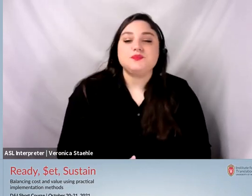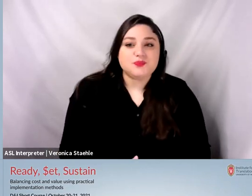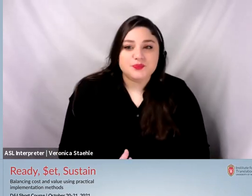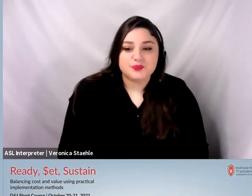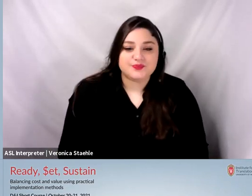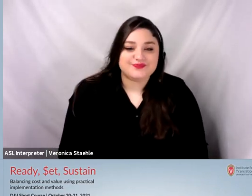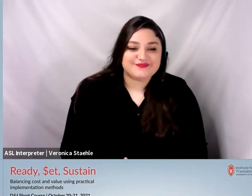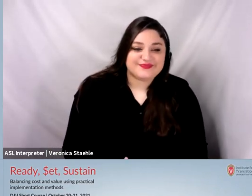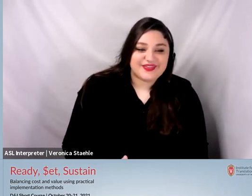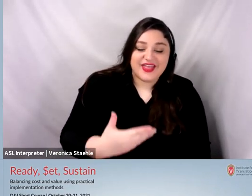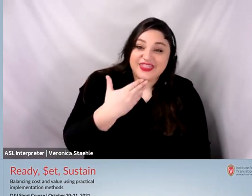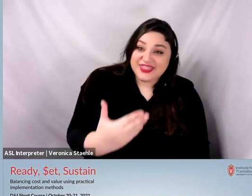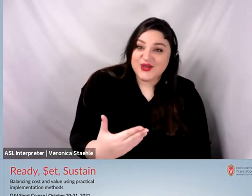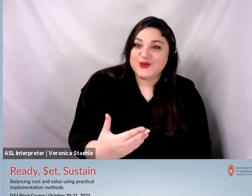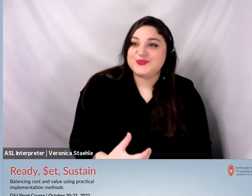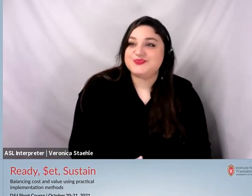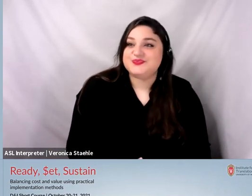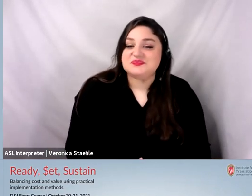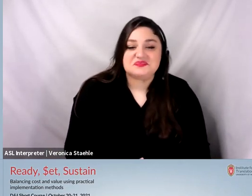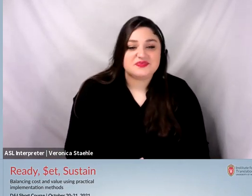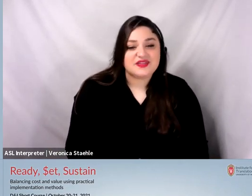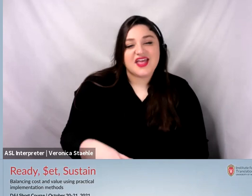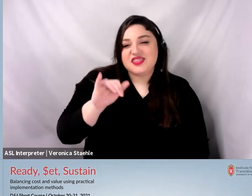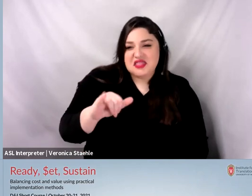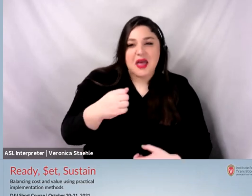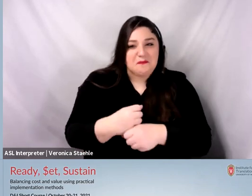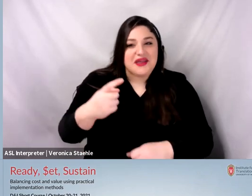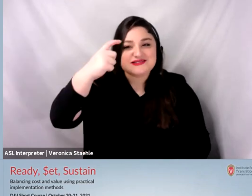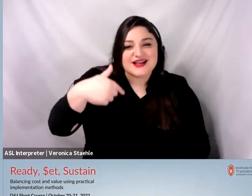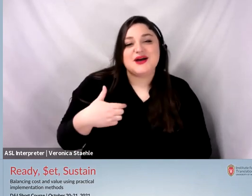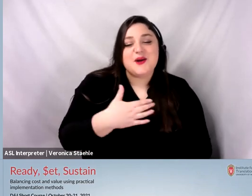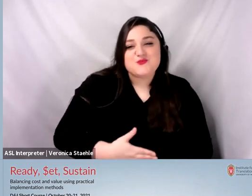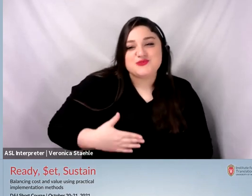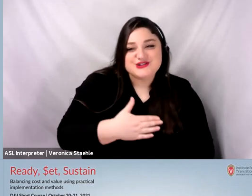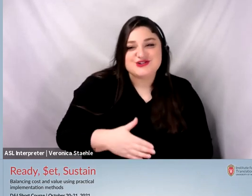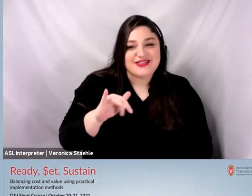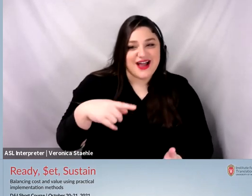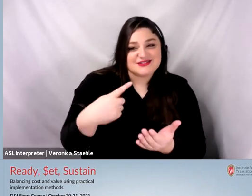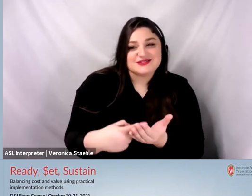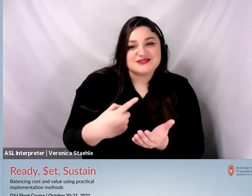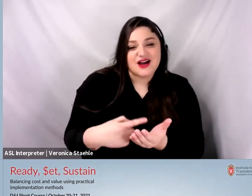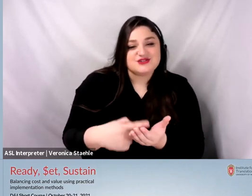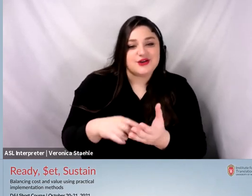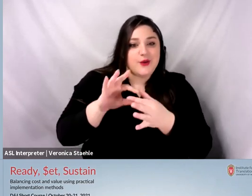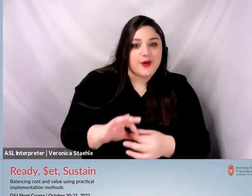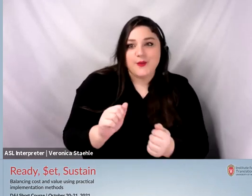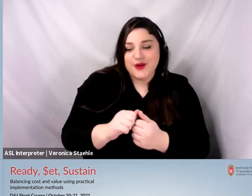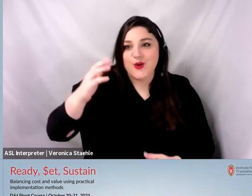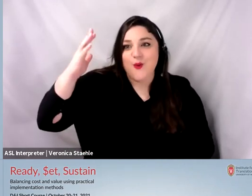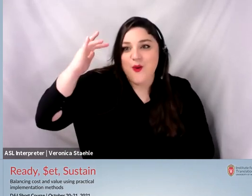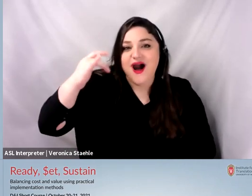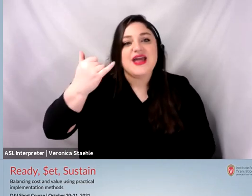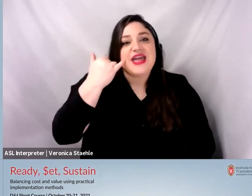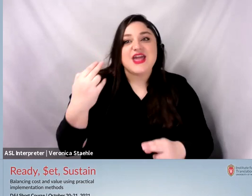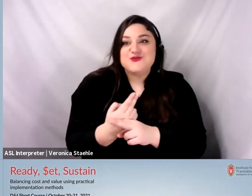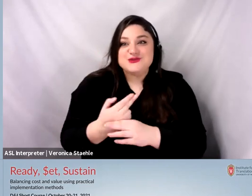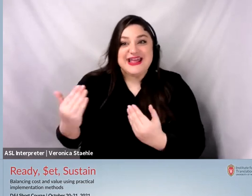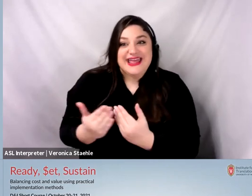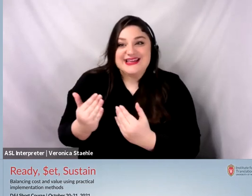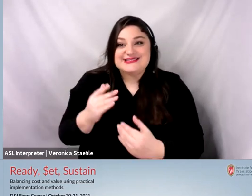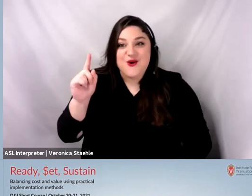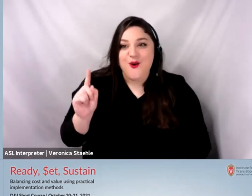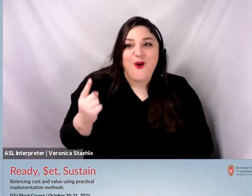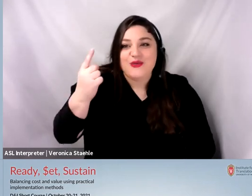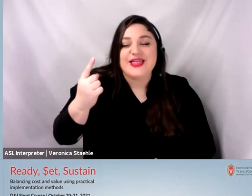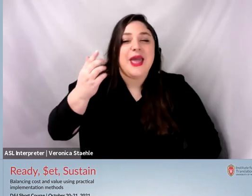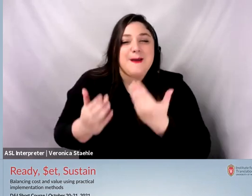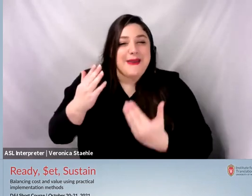Felice Resnik: Thank you, I think that seems to make sense and I appreciate the discussion around why just using the easy ones would not particularly be particularly helpful.